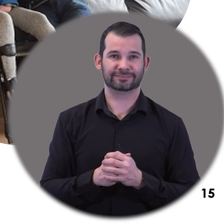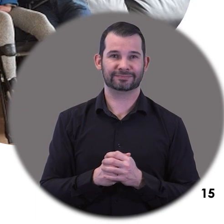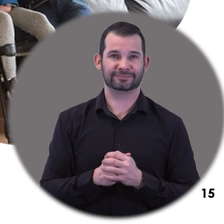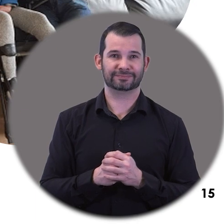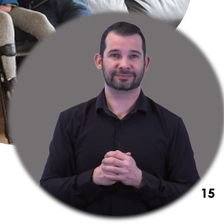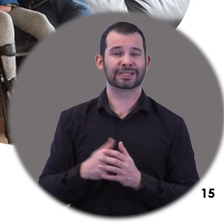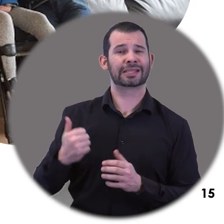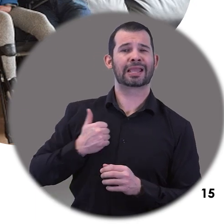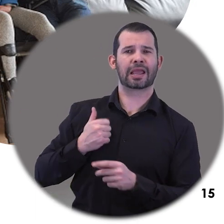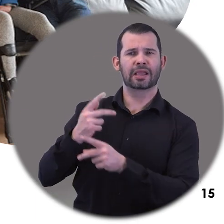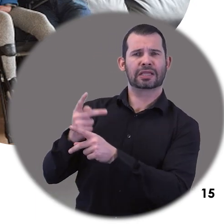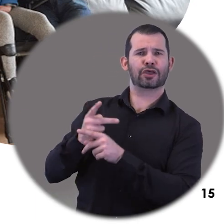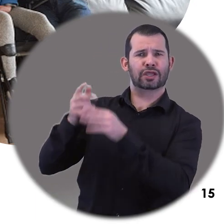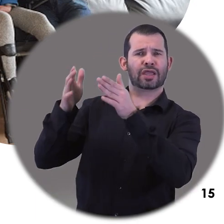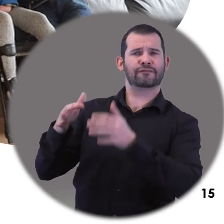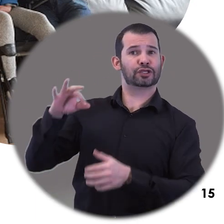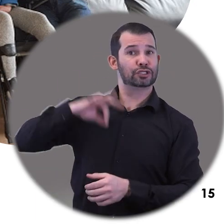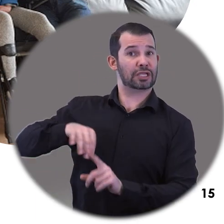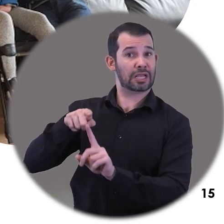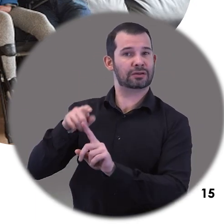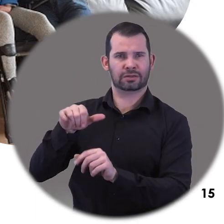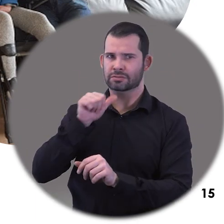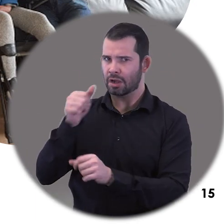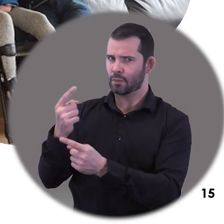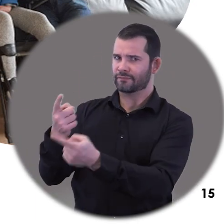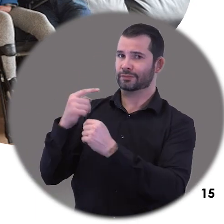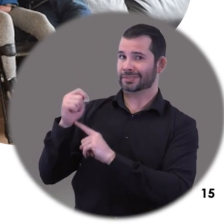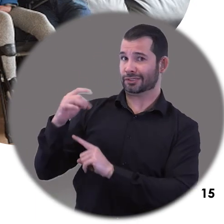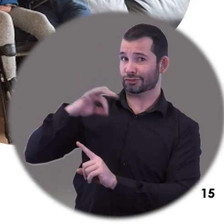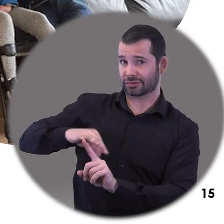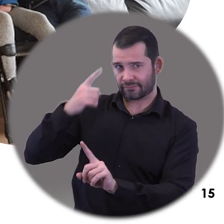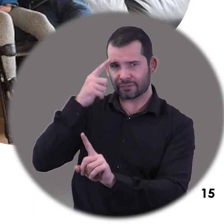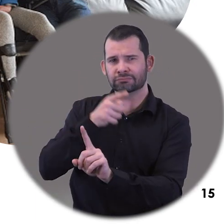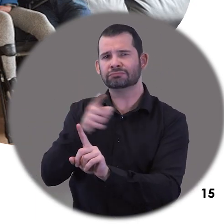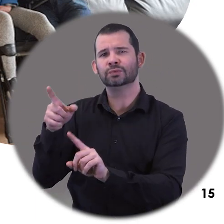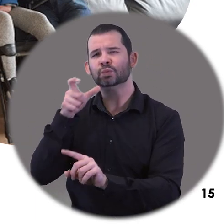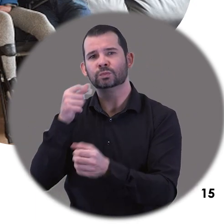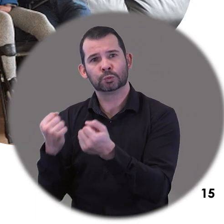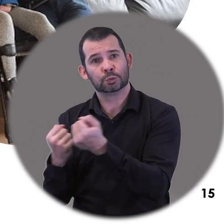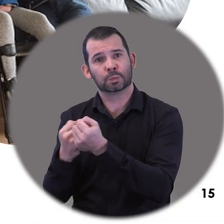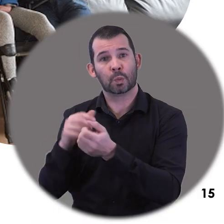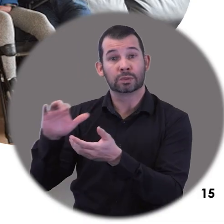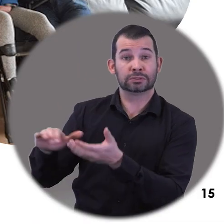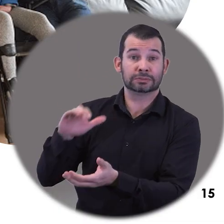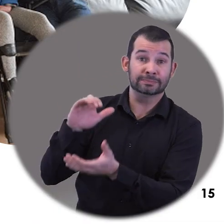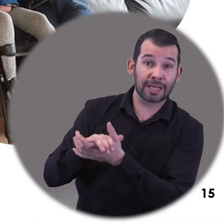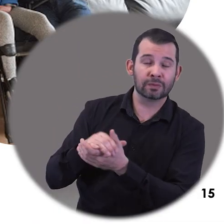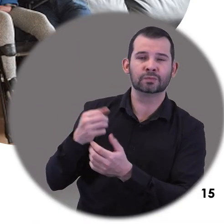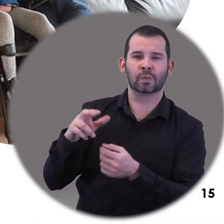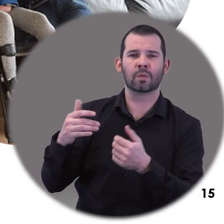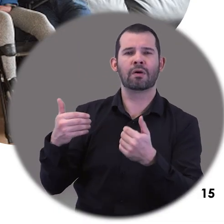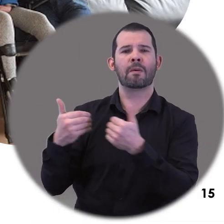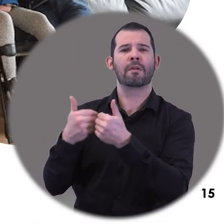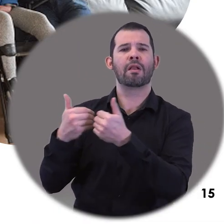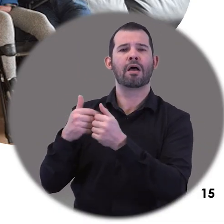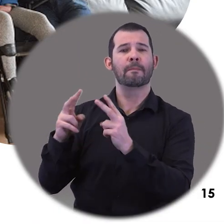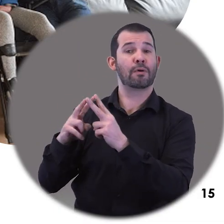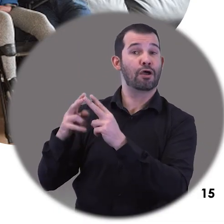The Canada caregiver credit is a non-refundable tax credit for those who support a spouse or common-law partner,